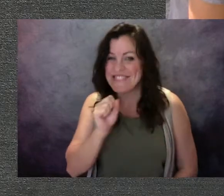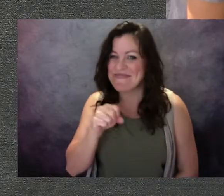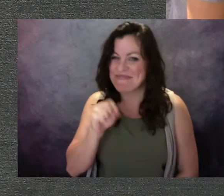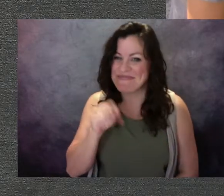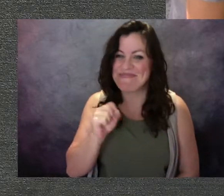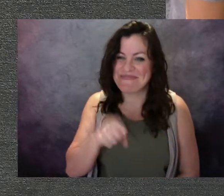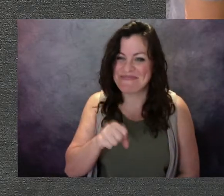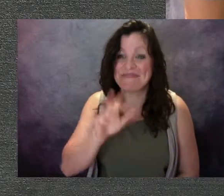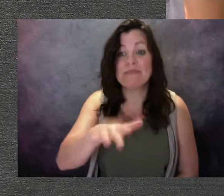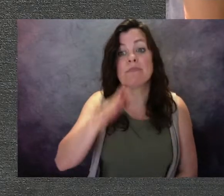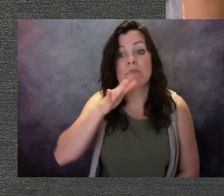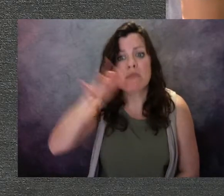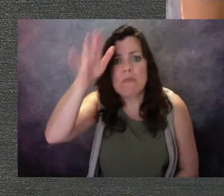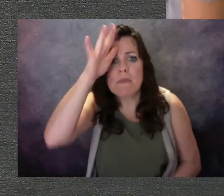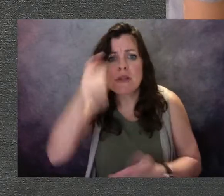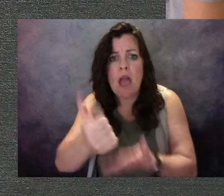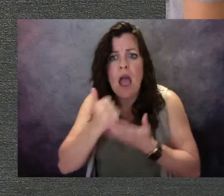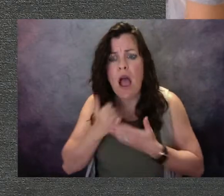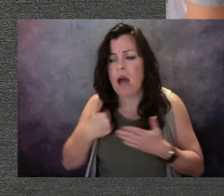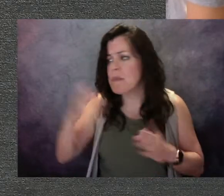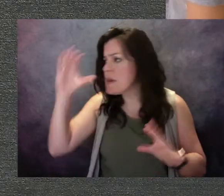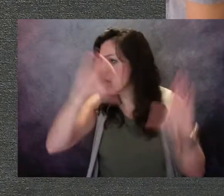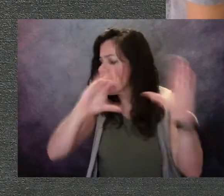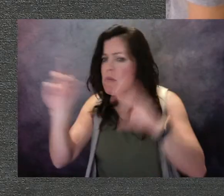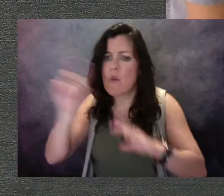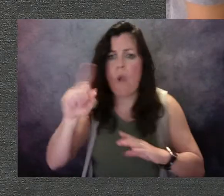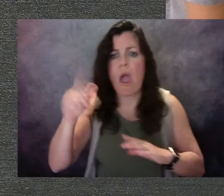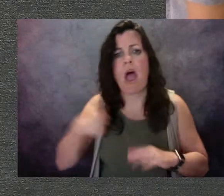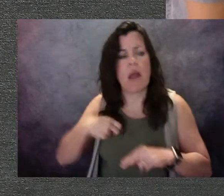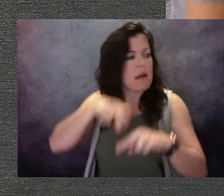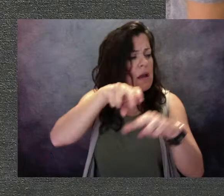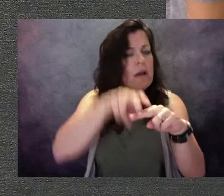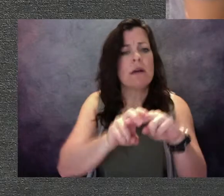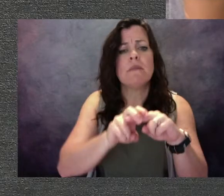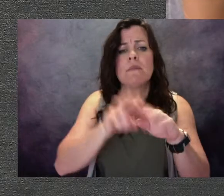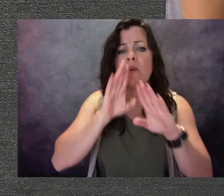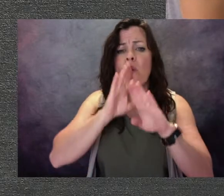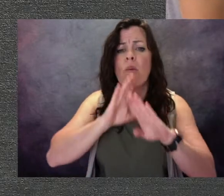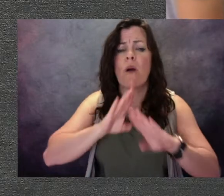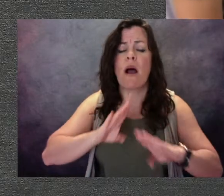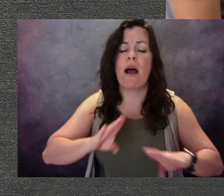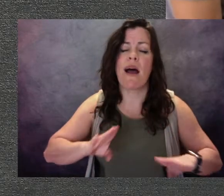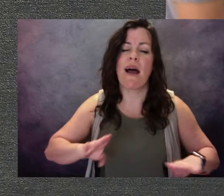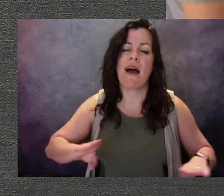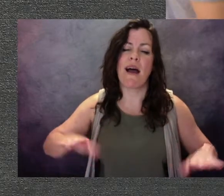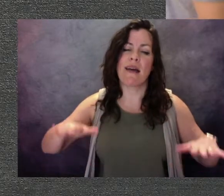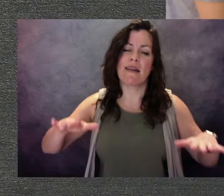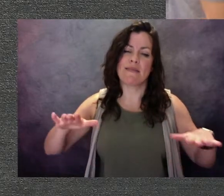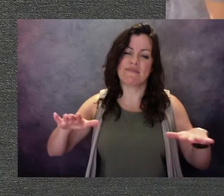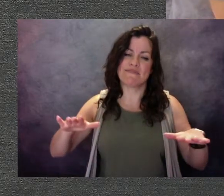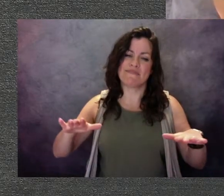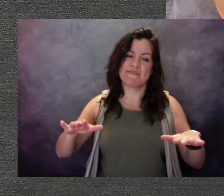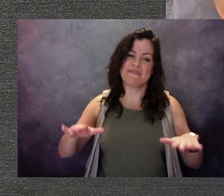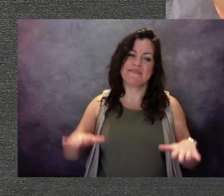"Mom or dad can help you find this special place 'cause peaceful piggies can sit like a king or queen